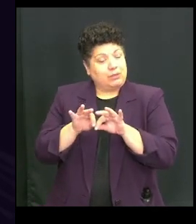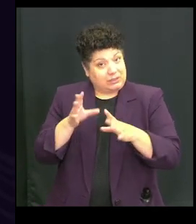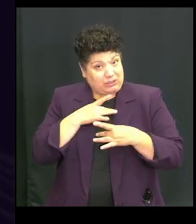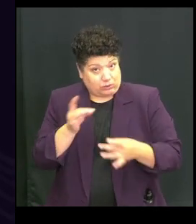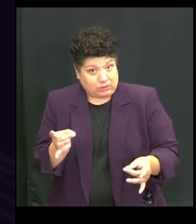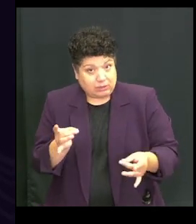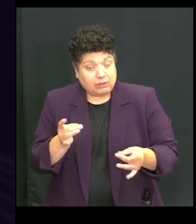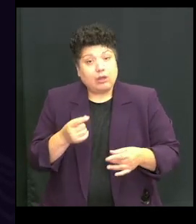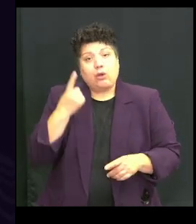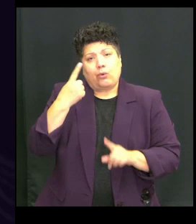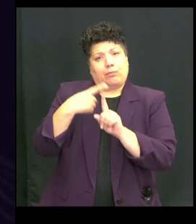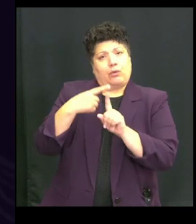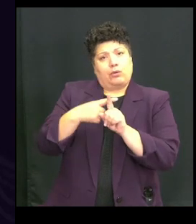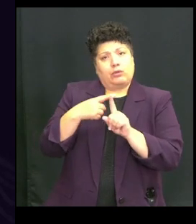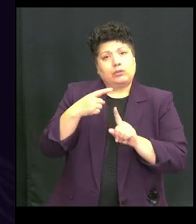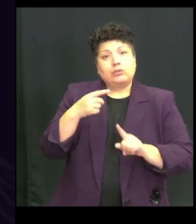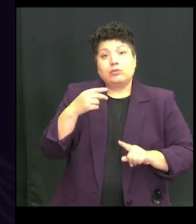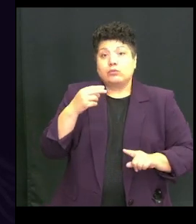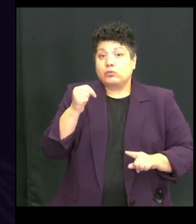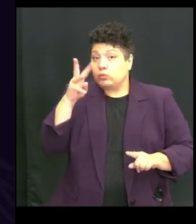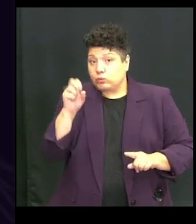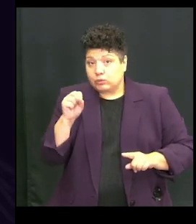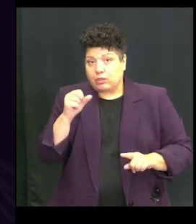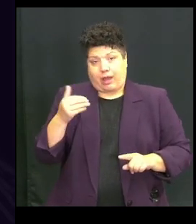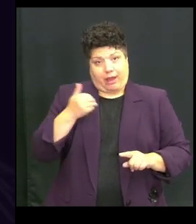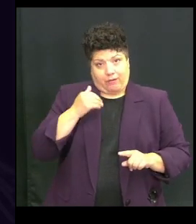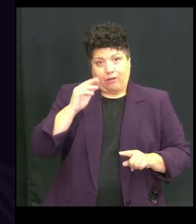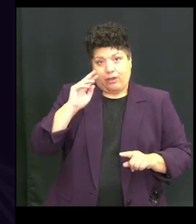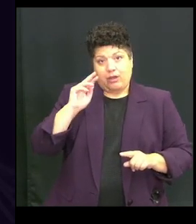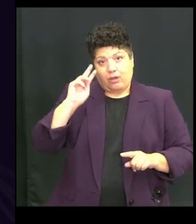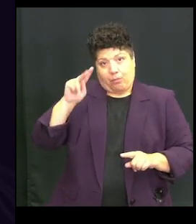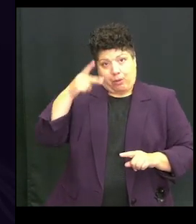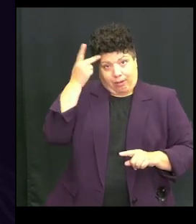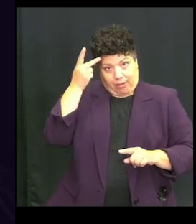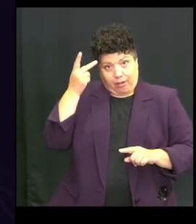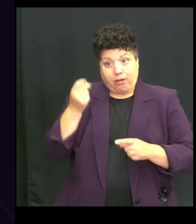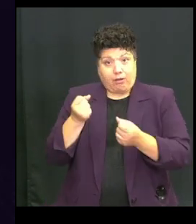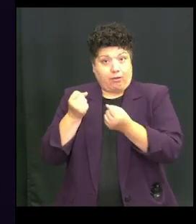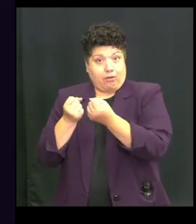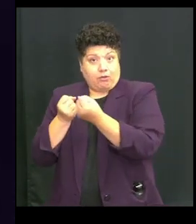Getting an opposing party supporter on a profile on average didn't matter.